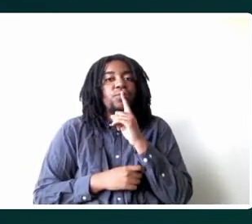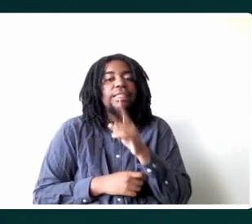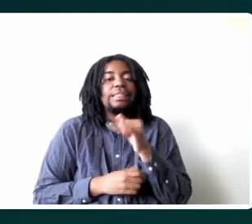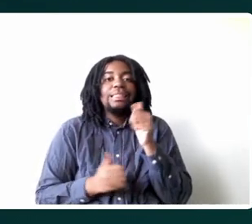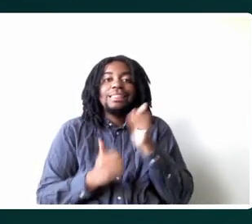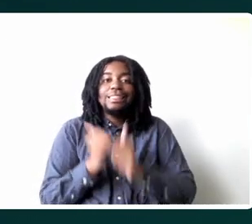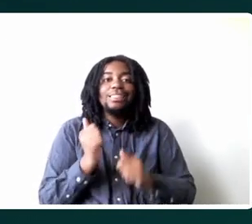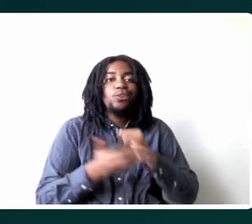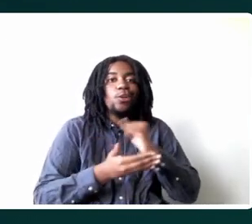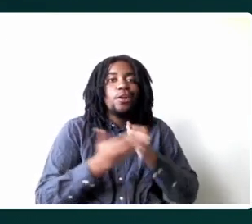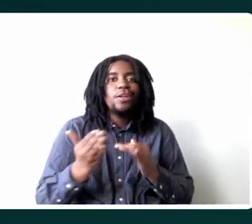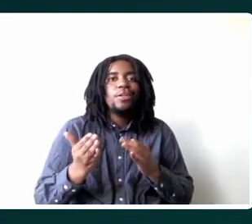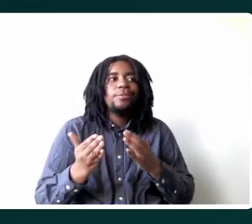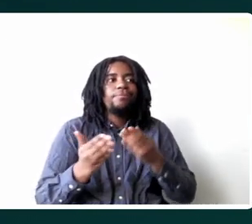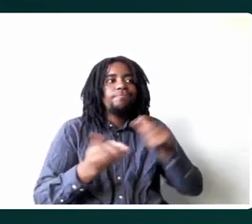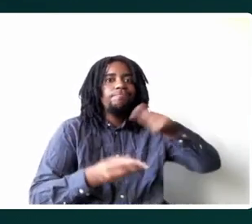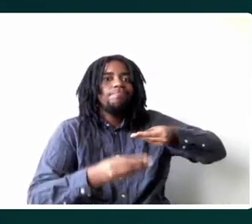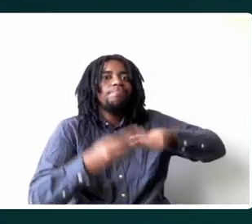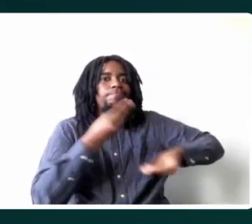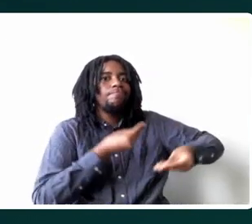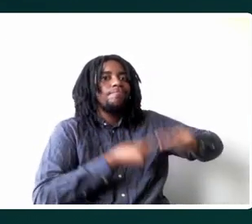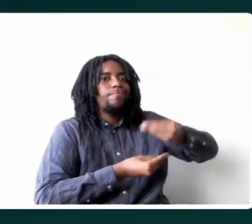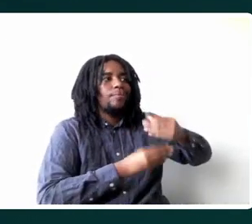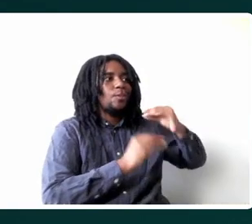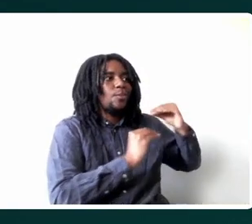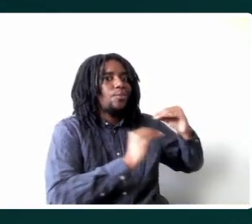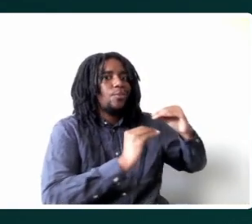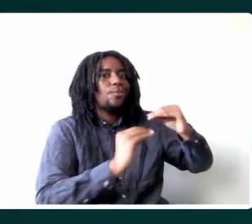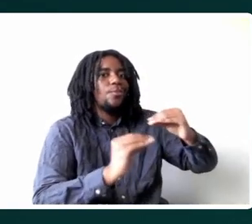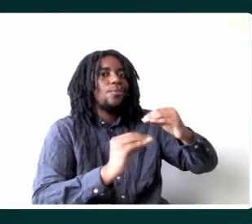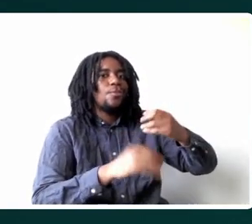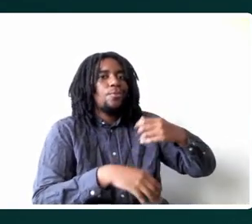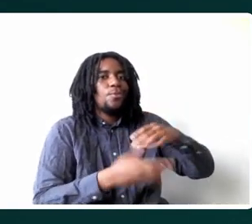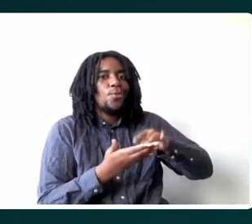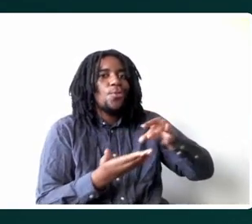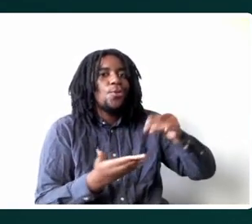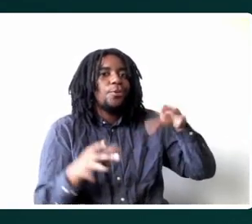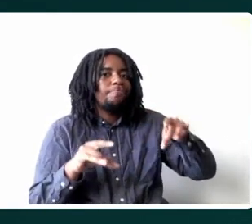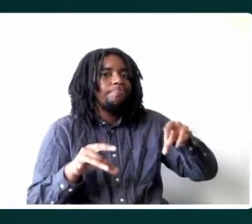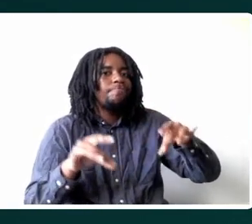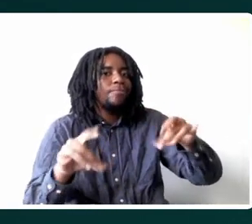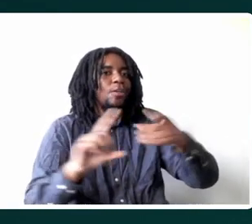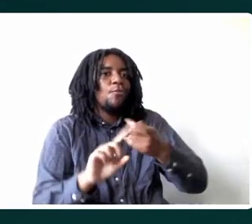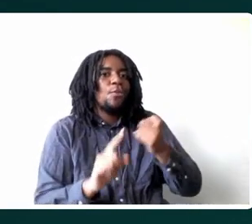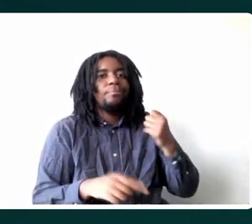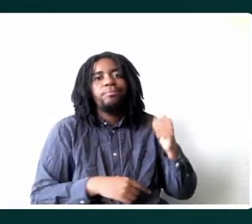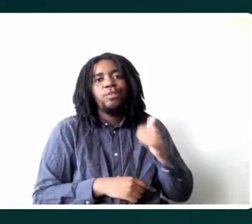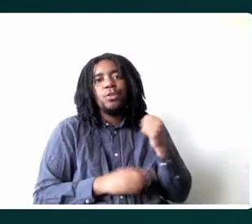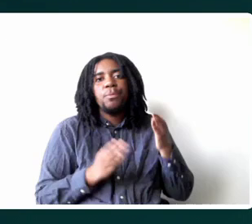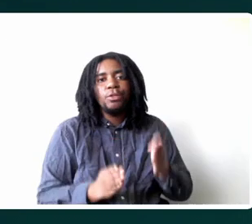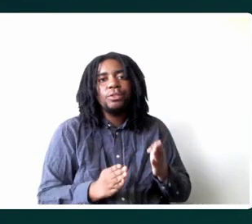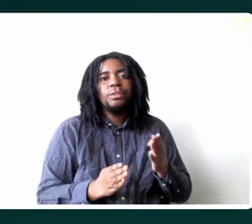someone or something, but more often than not, also is a teacher and mentor in their own right.